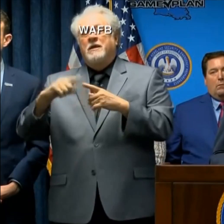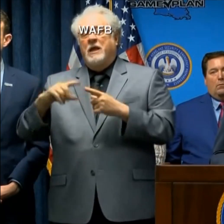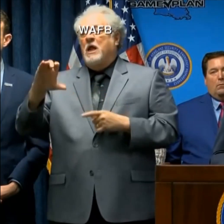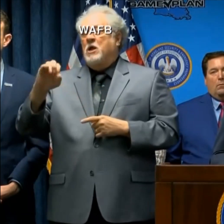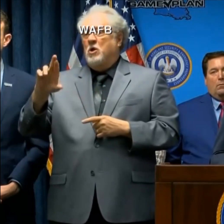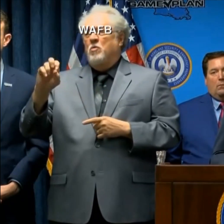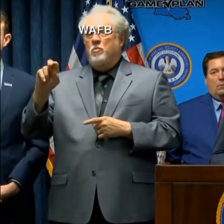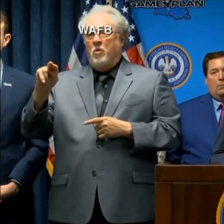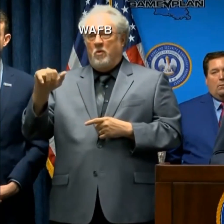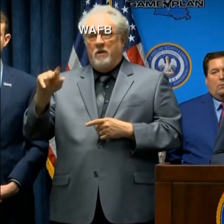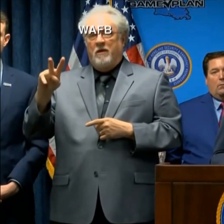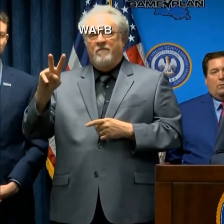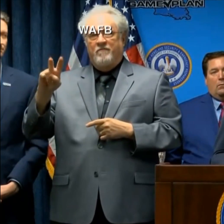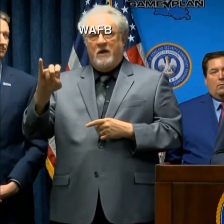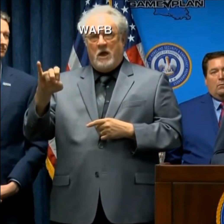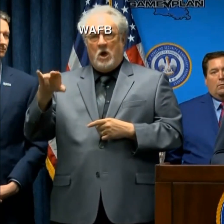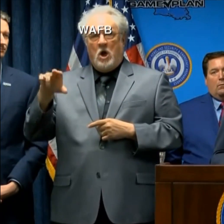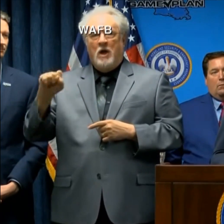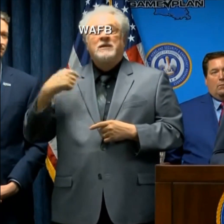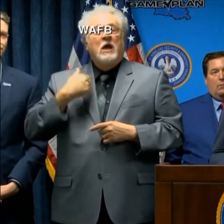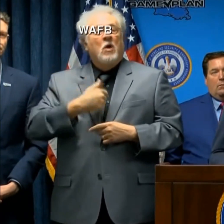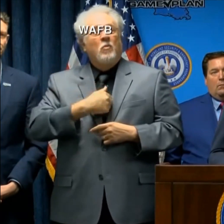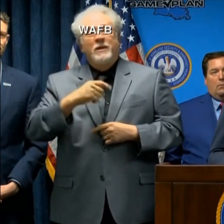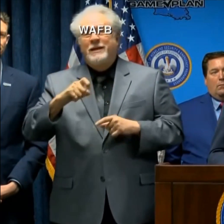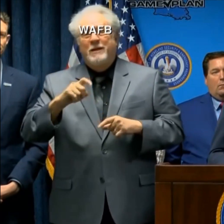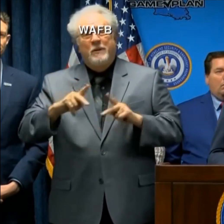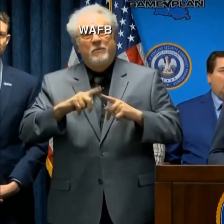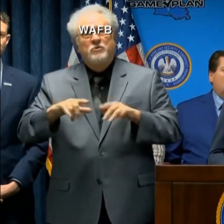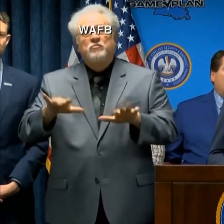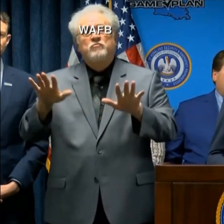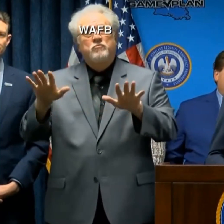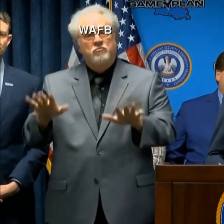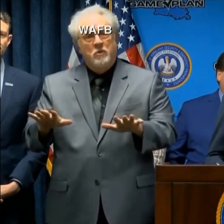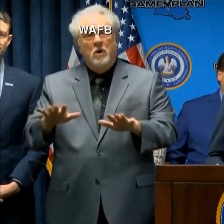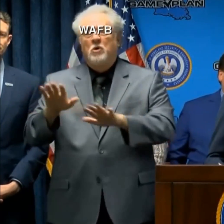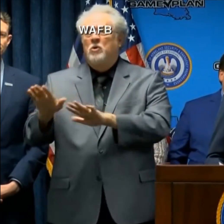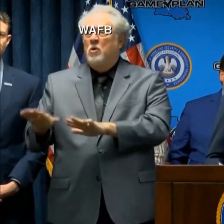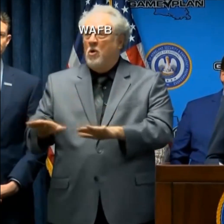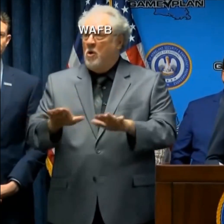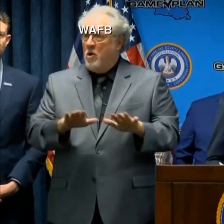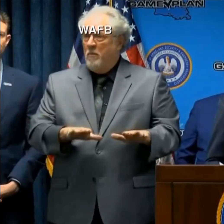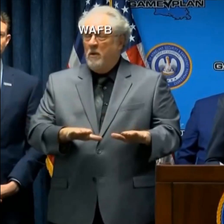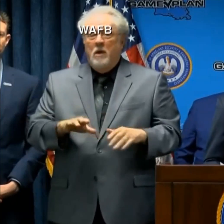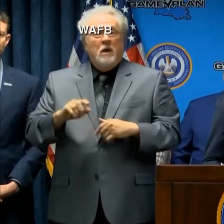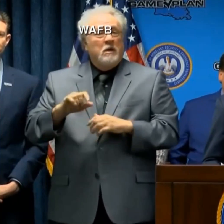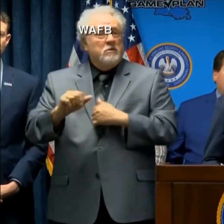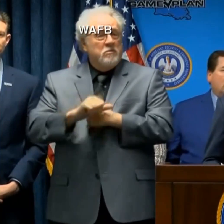we need people obviously to stay calm the risk is still low for any individual